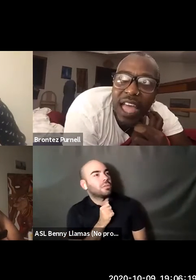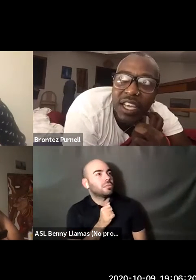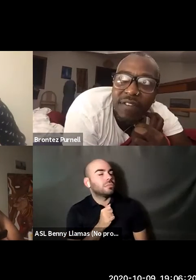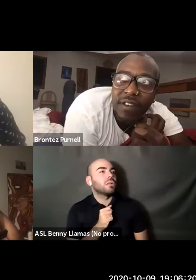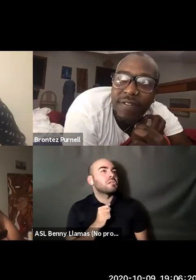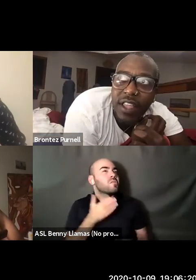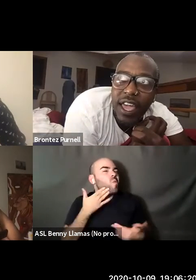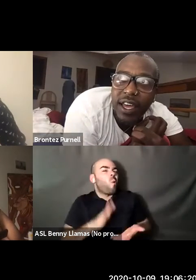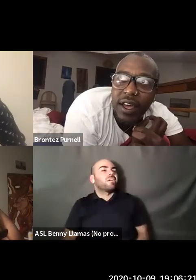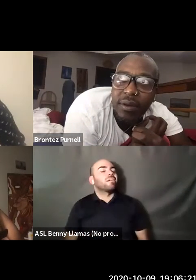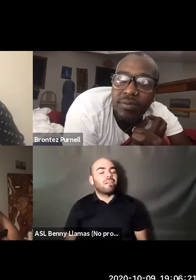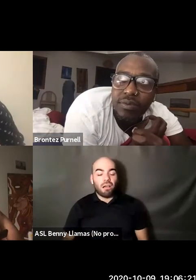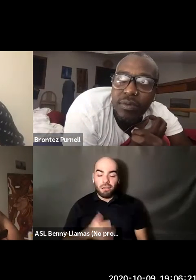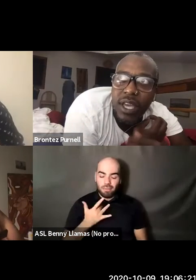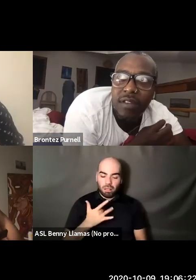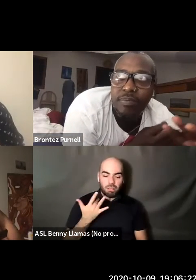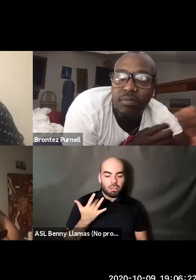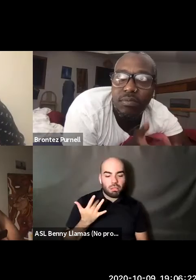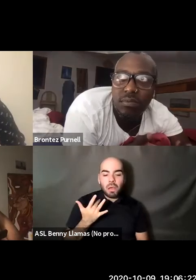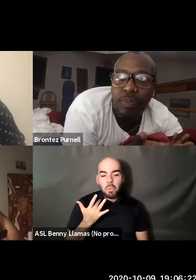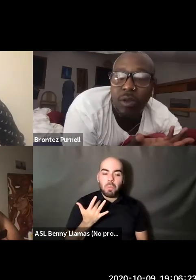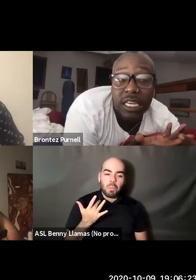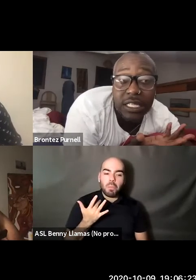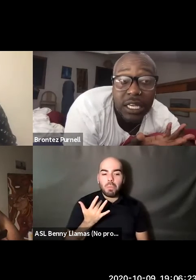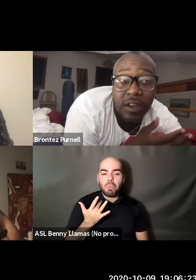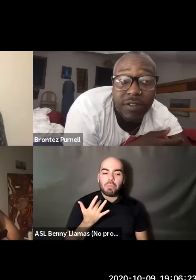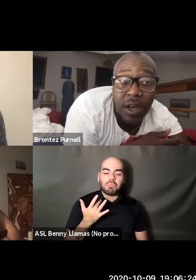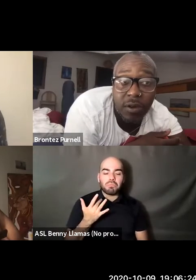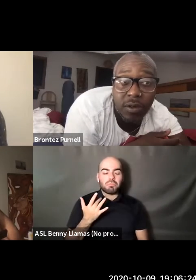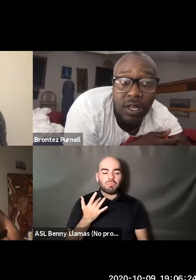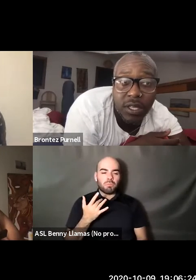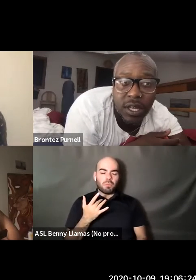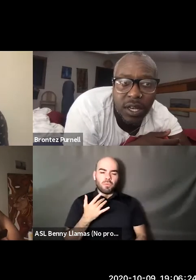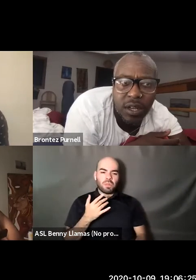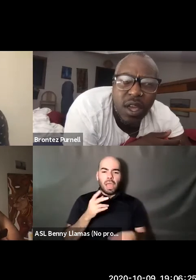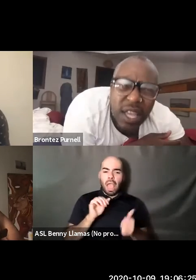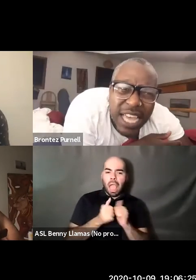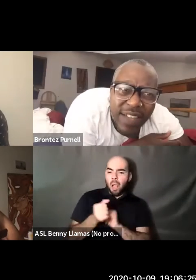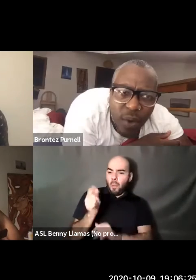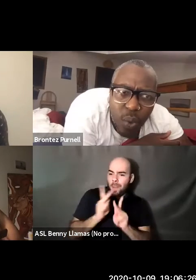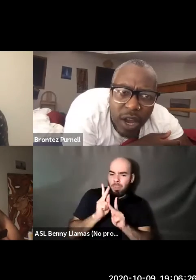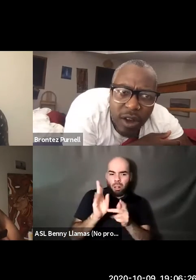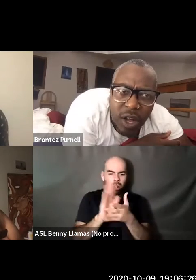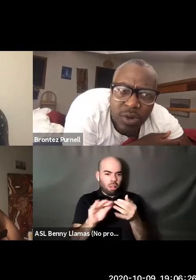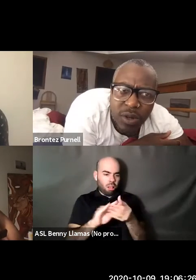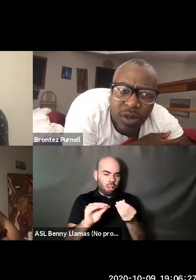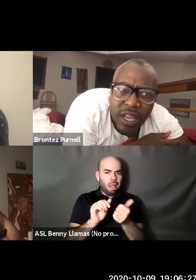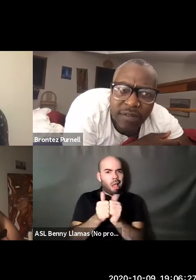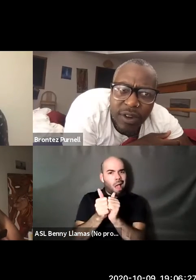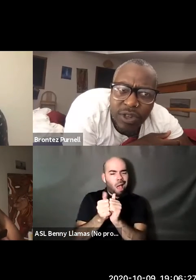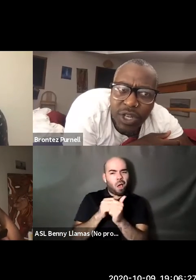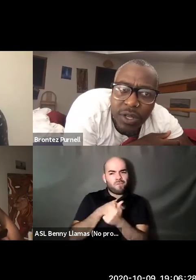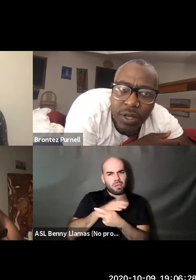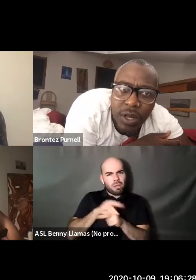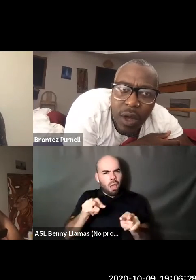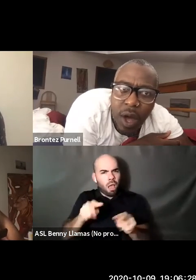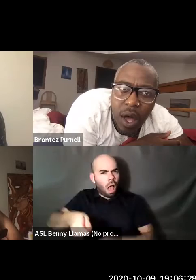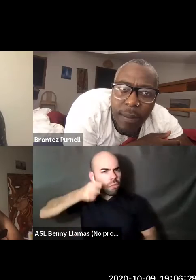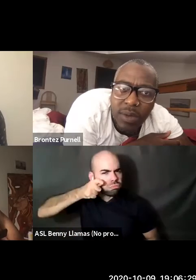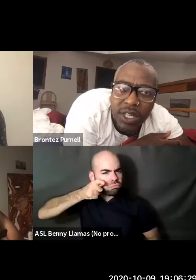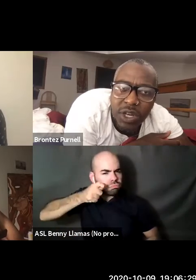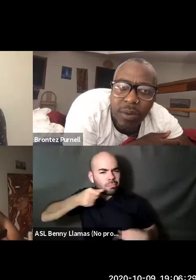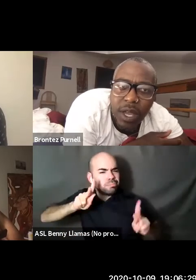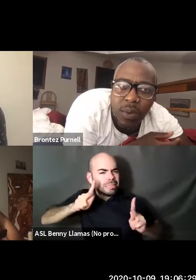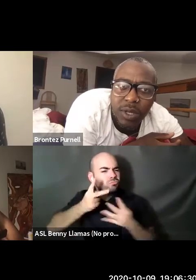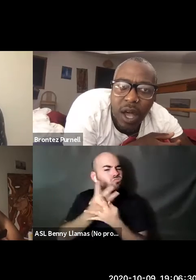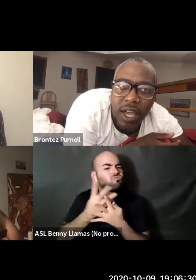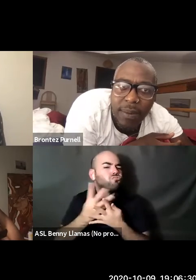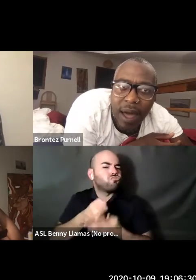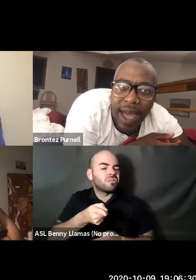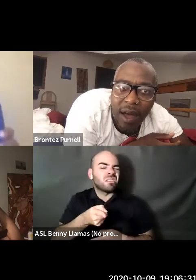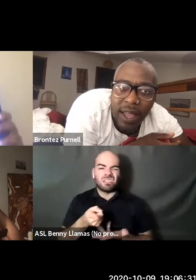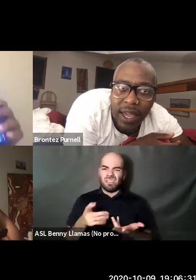Brontez Purnell: I definitely feel like the kind of policing of town is a. It's kind of like a weird cultural inversion. You know, I was in Germany and we're talking about how like